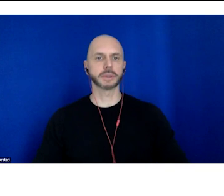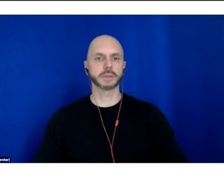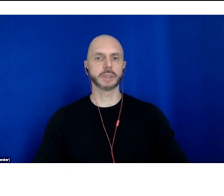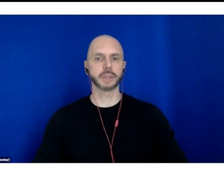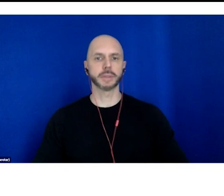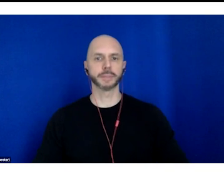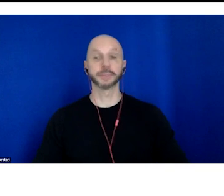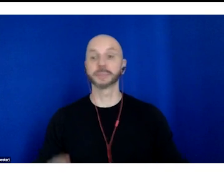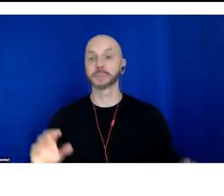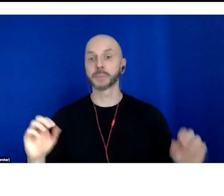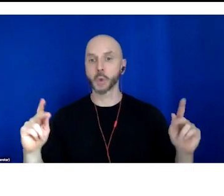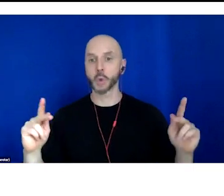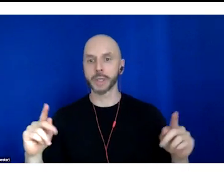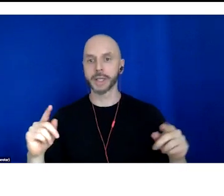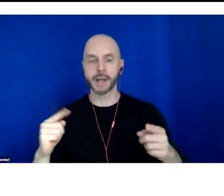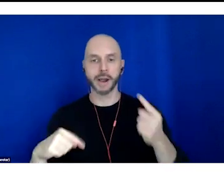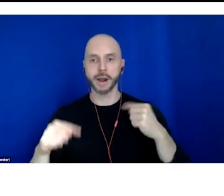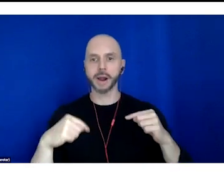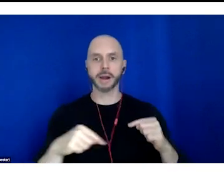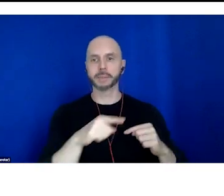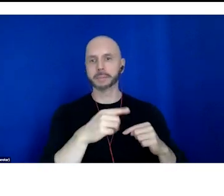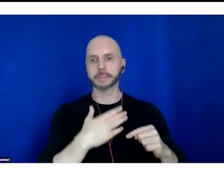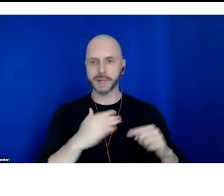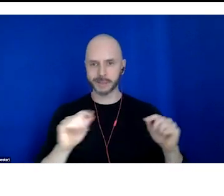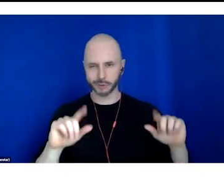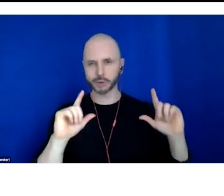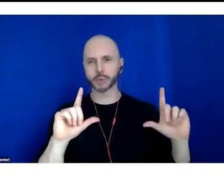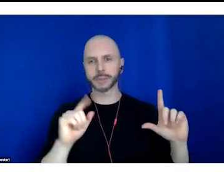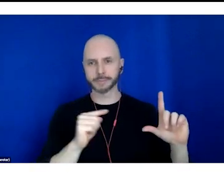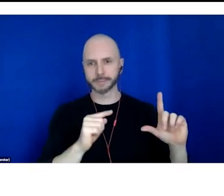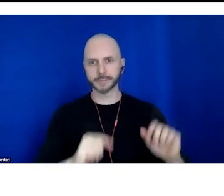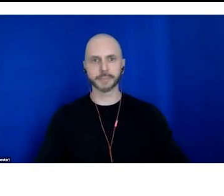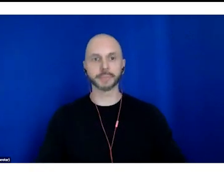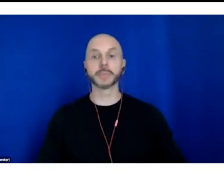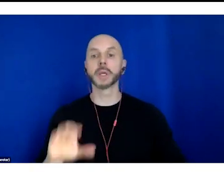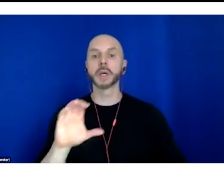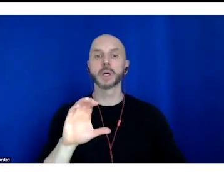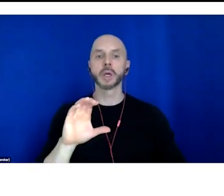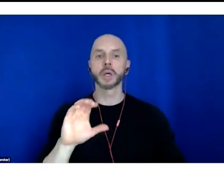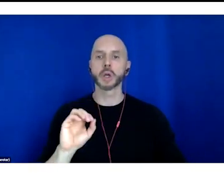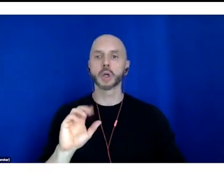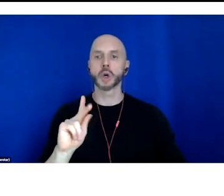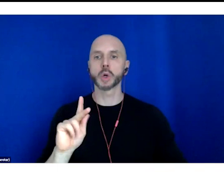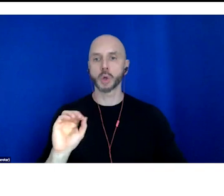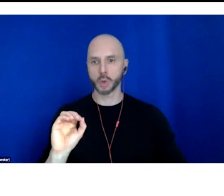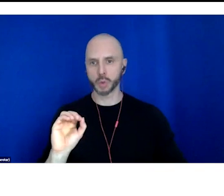Okay, jumping back to my screen. At Coko, we're in the business of building transformative publishing